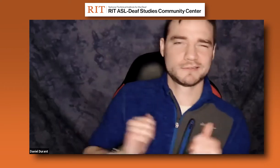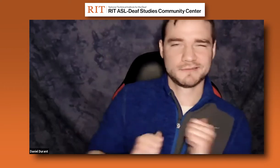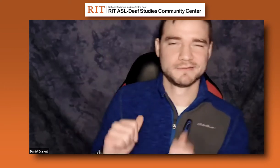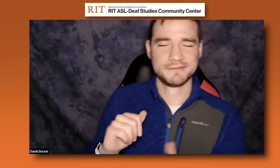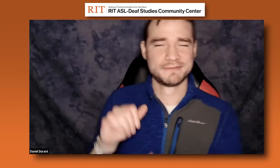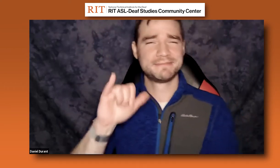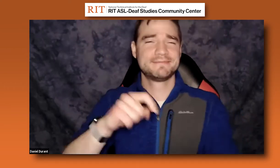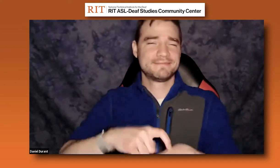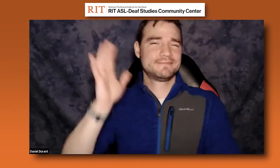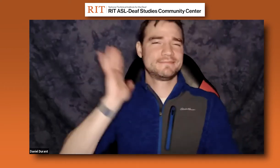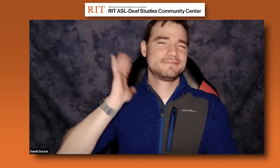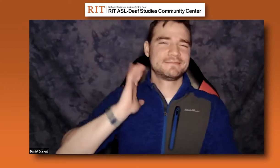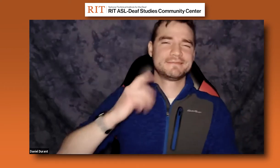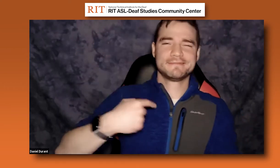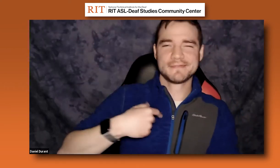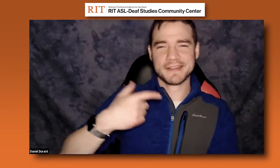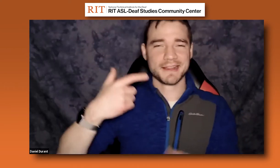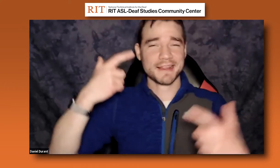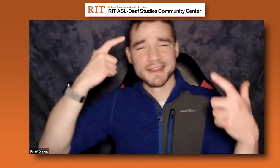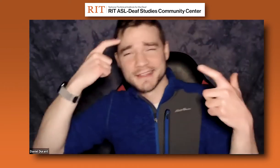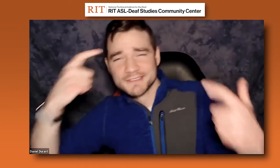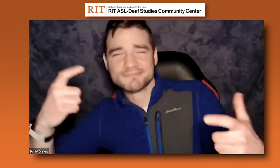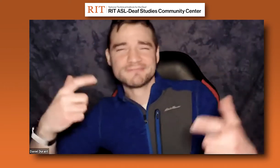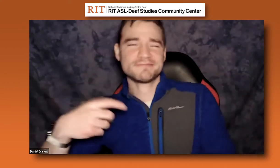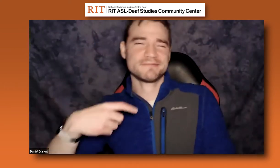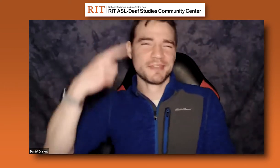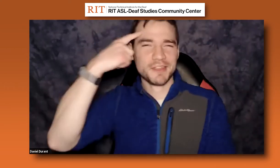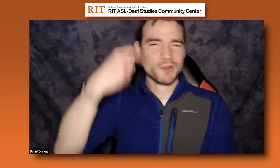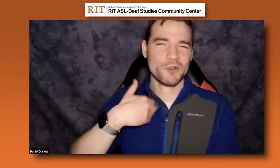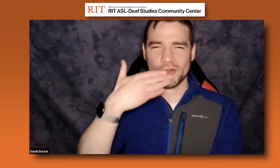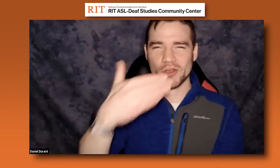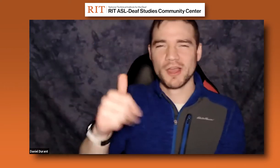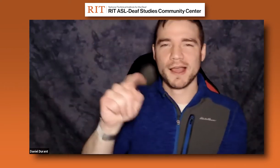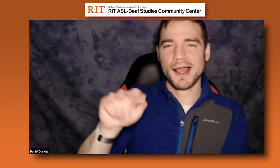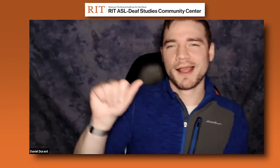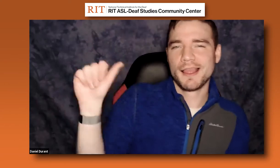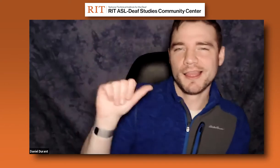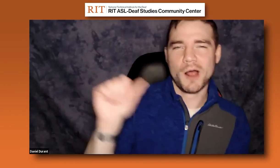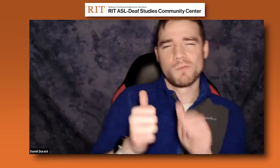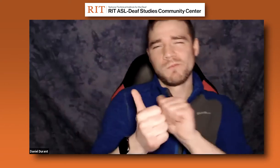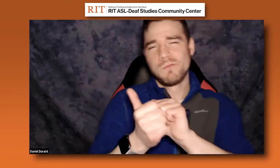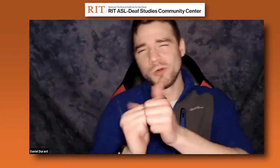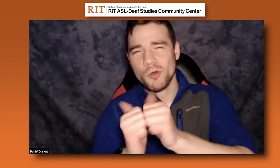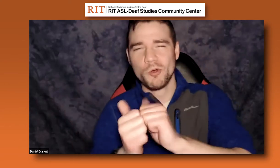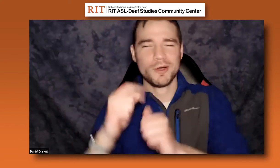and there's always a lot of drama. I definitely thought that I was a jock,